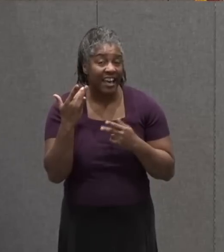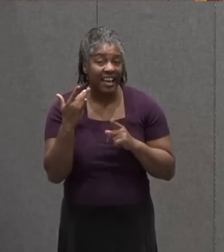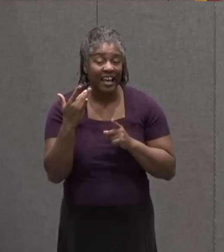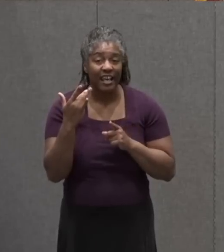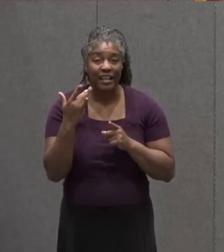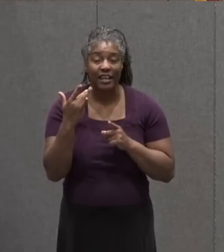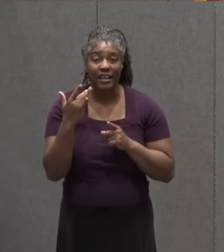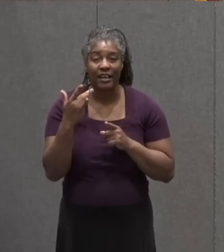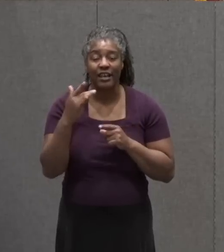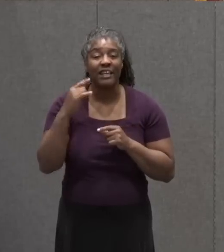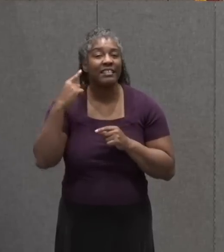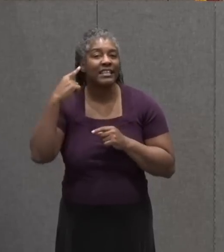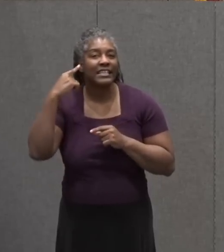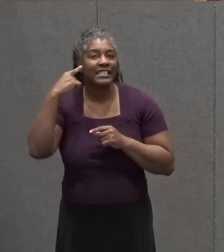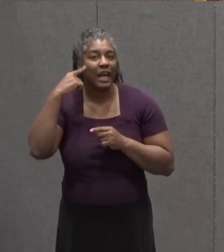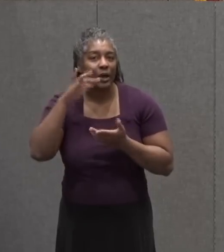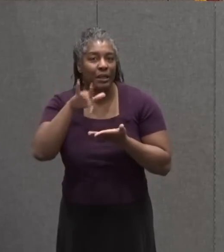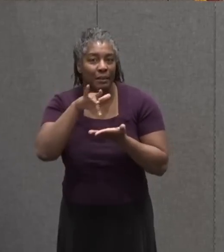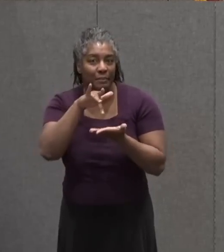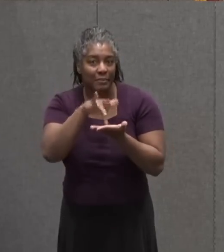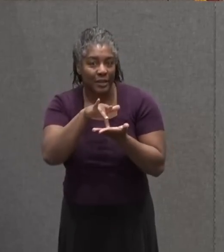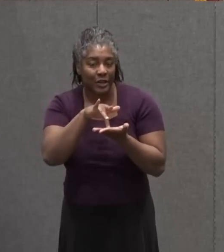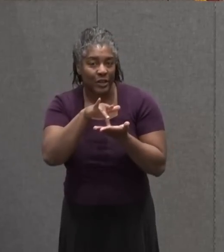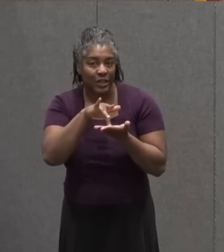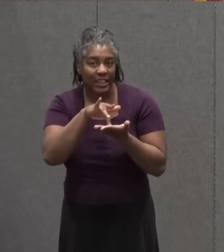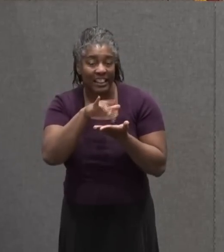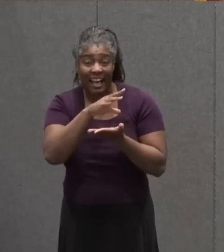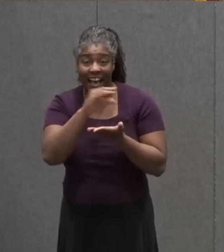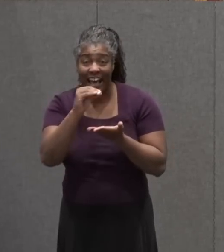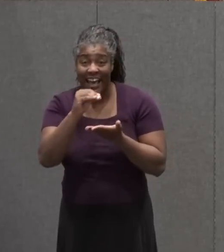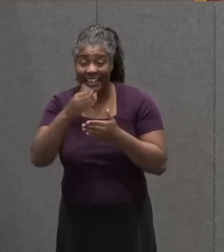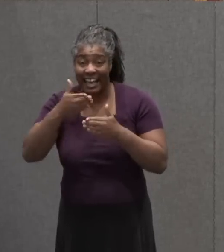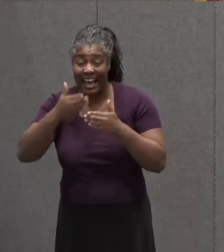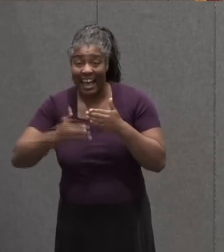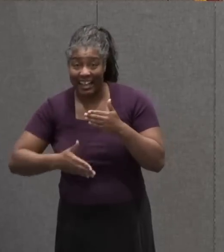and the same sound at the end. That's what makes these words rhyme.